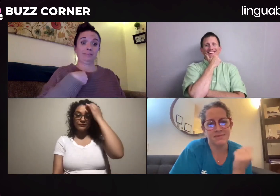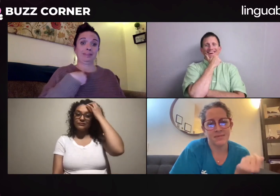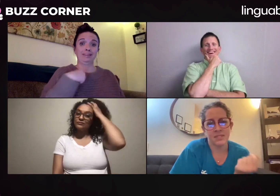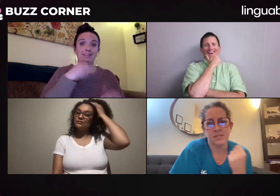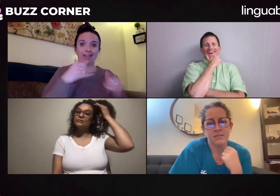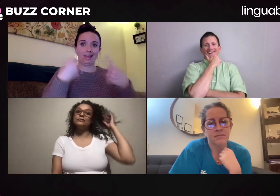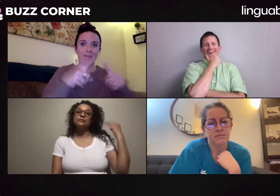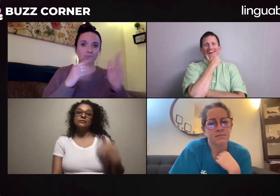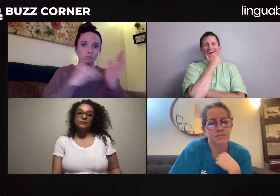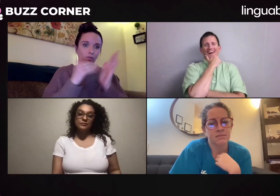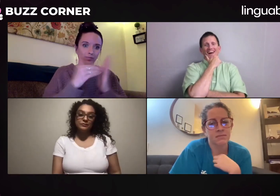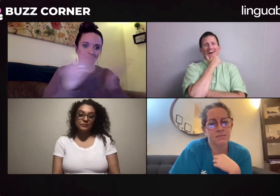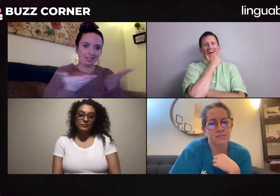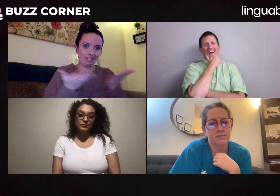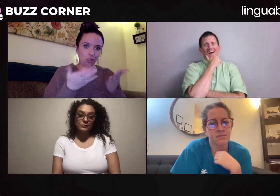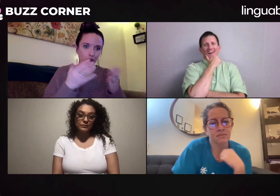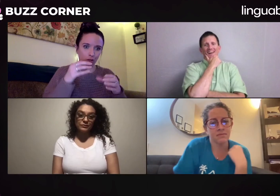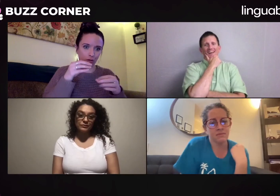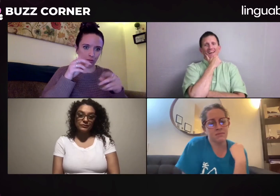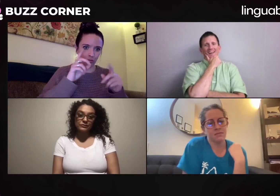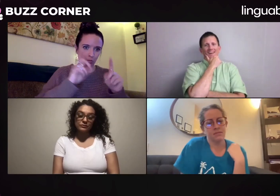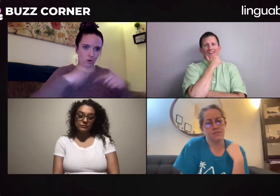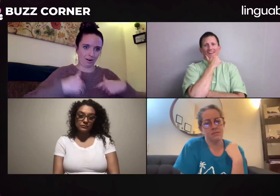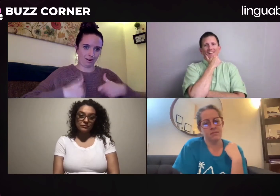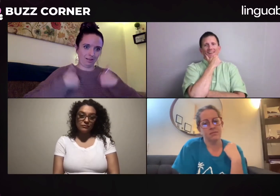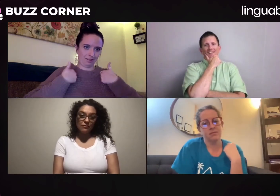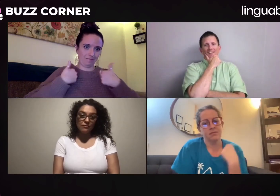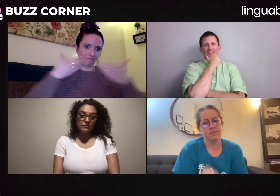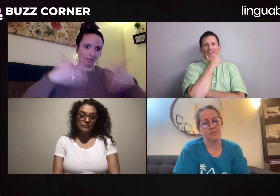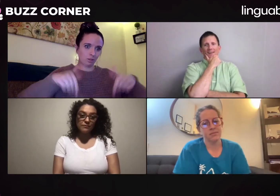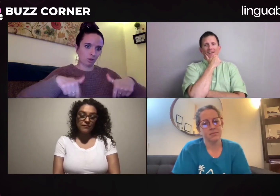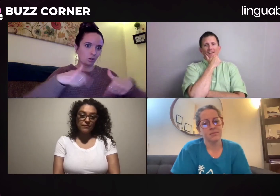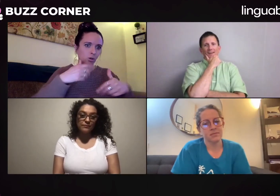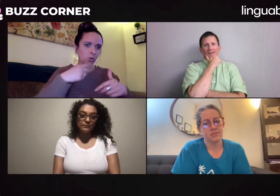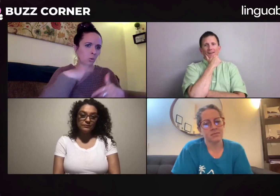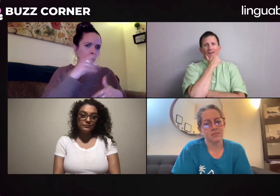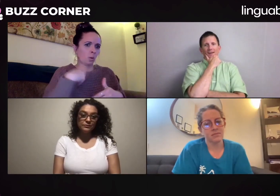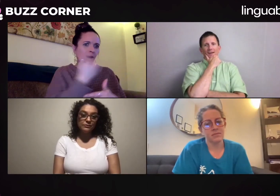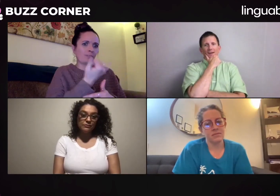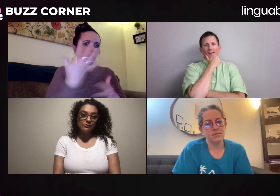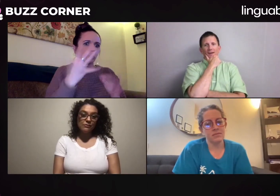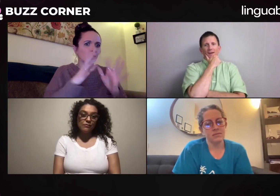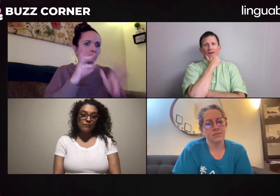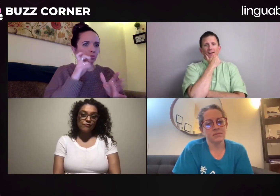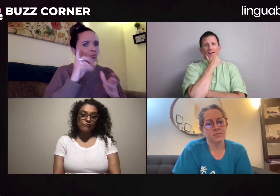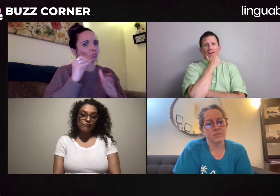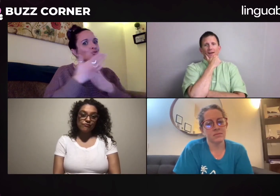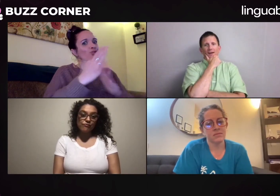For me, that happens often where I live. We have several interpreters who share information